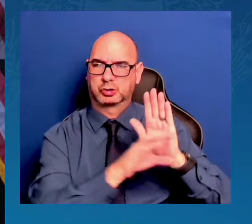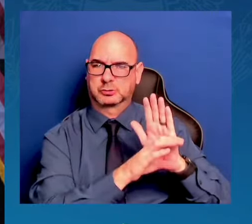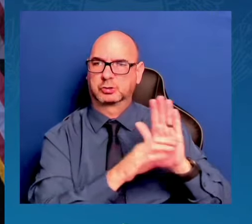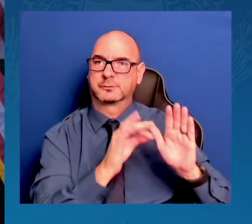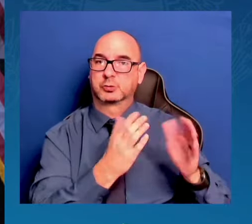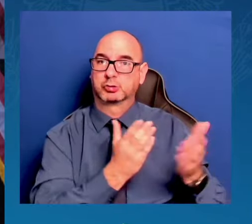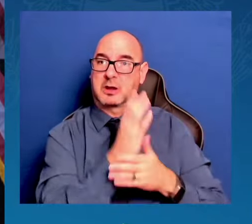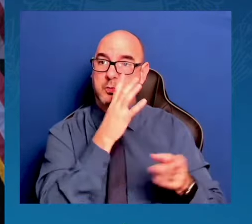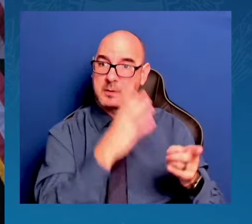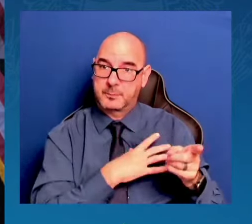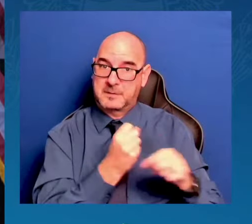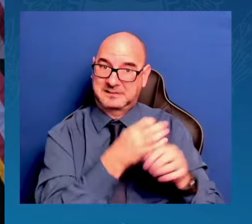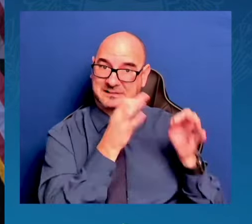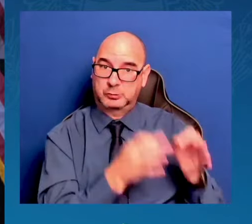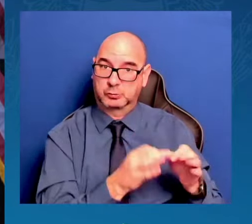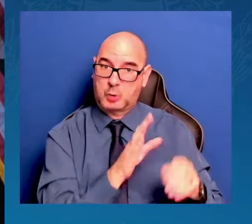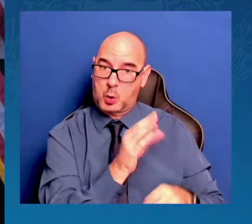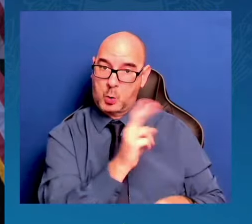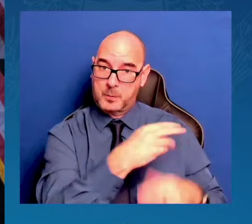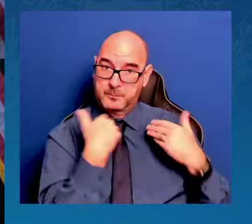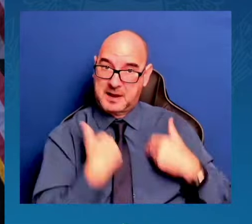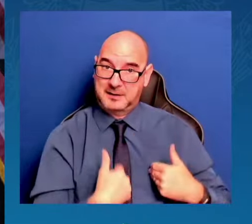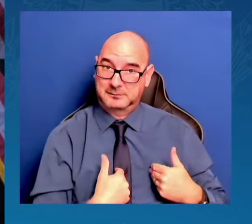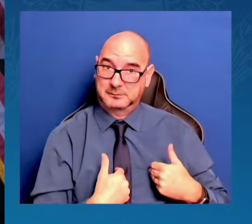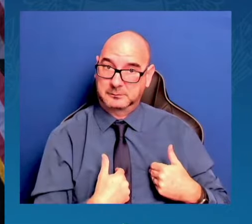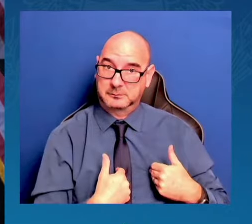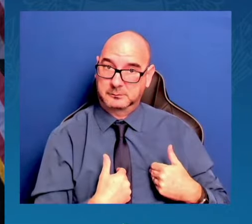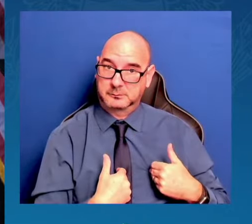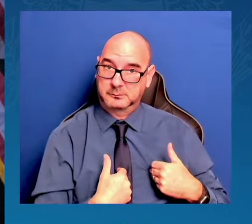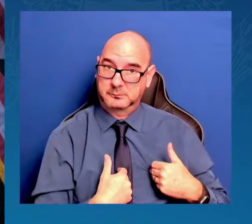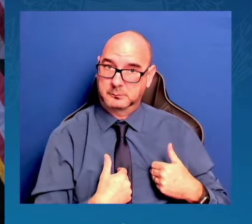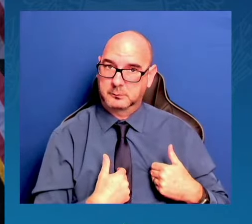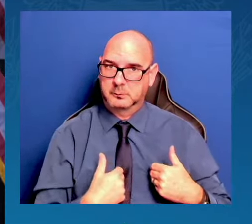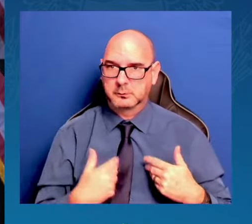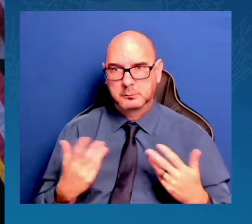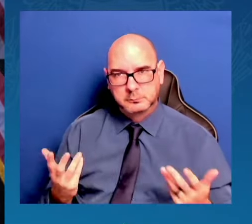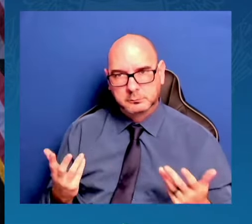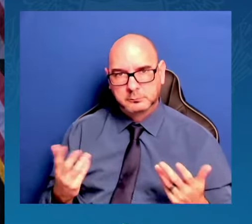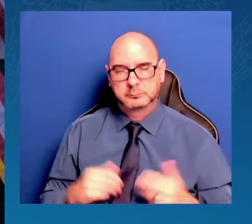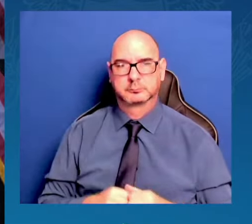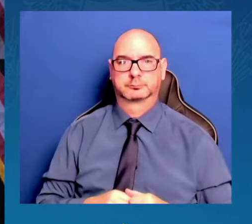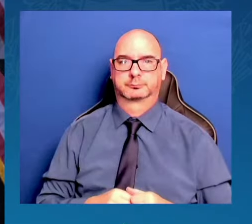not the government.